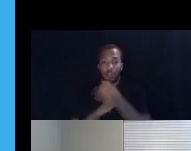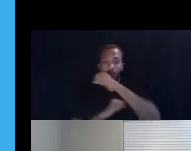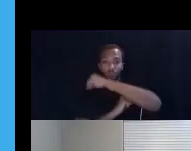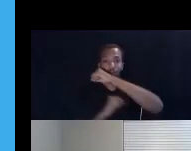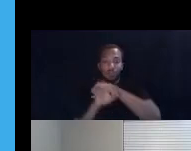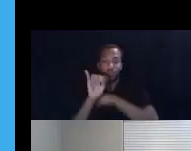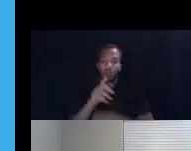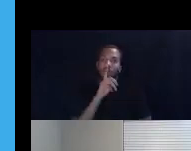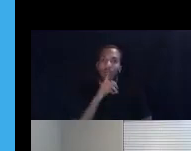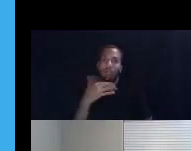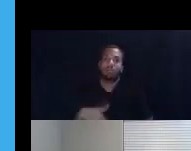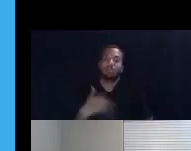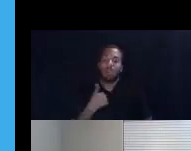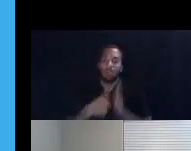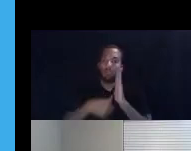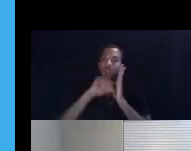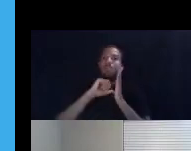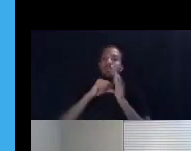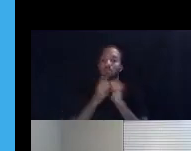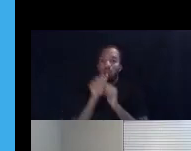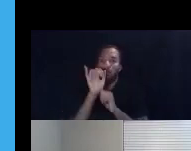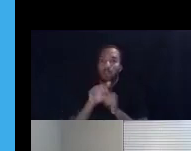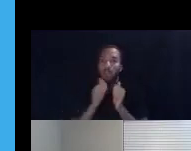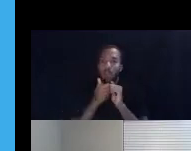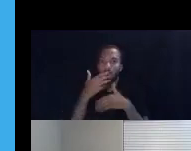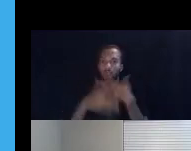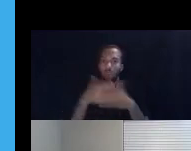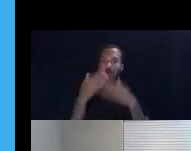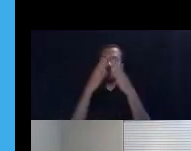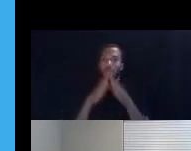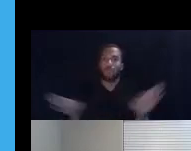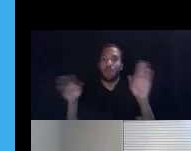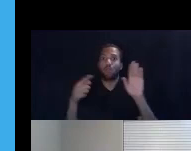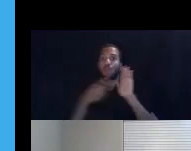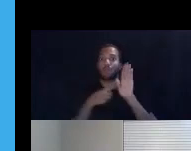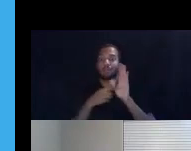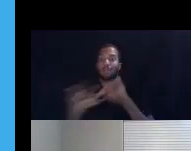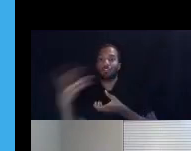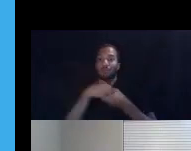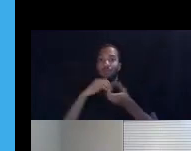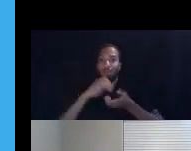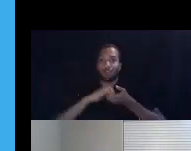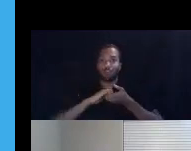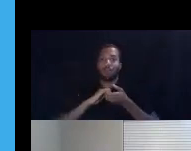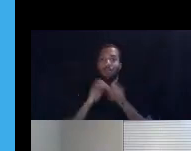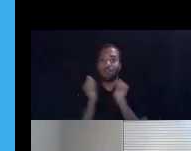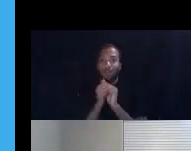I have been so impressed with the broad representation and partnership within our committee spaces.